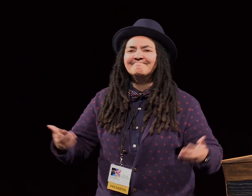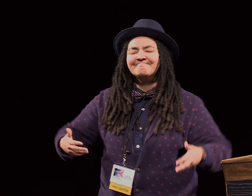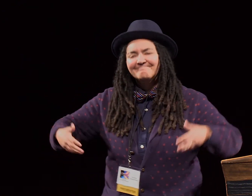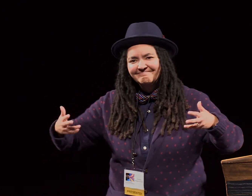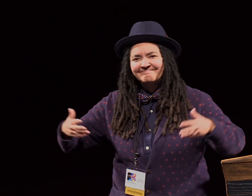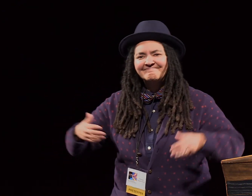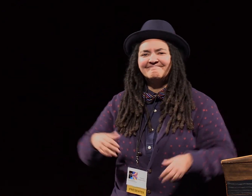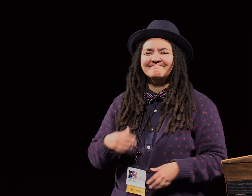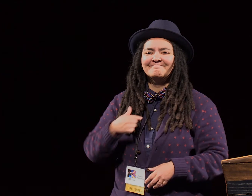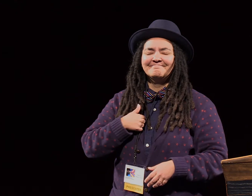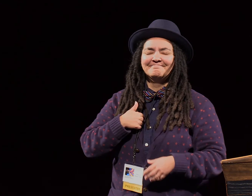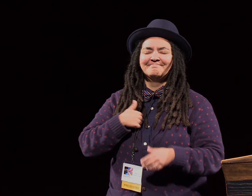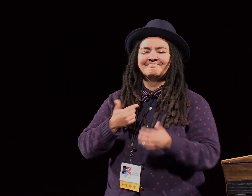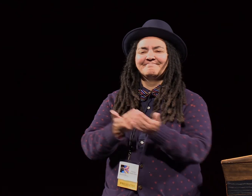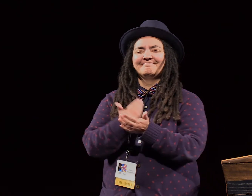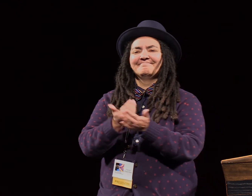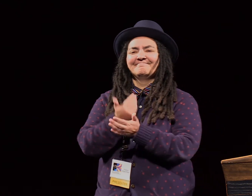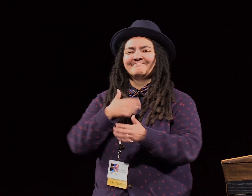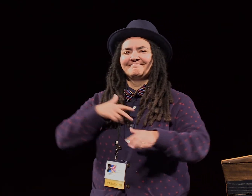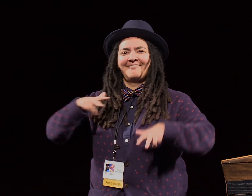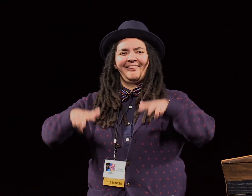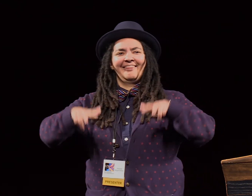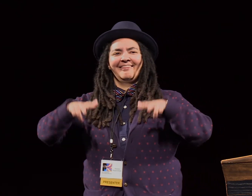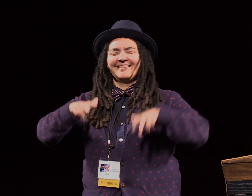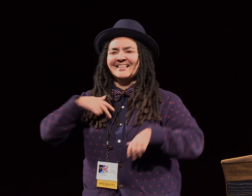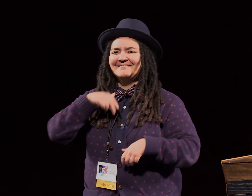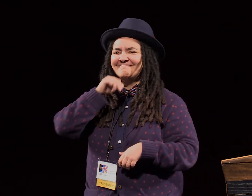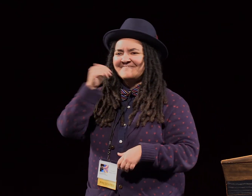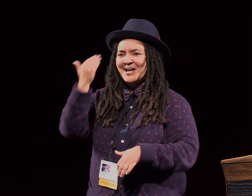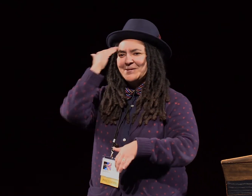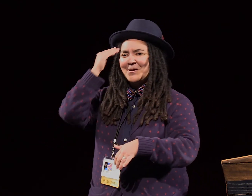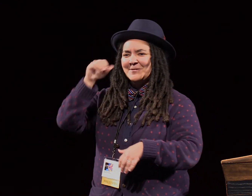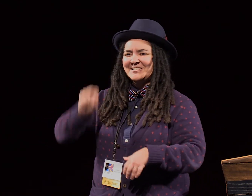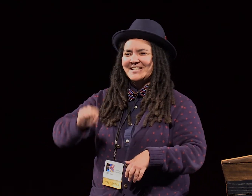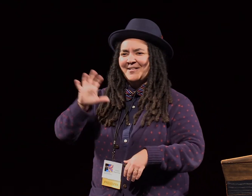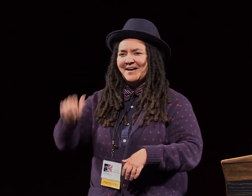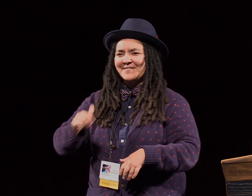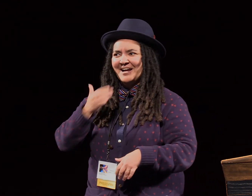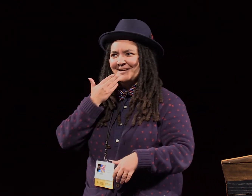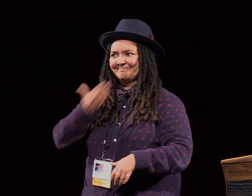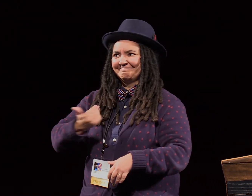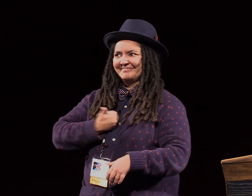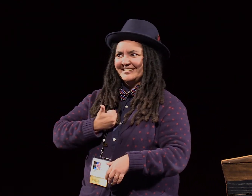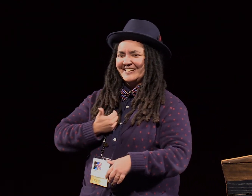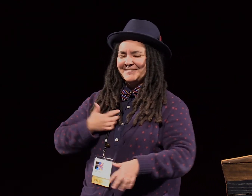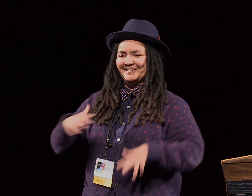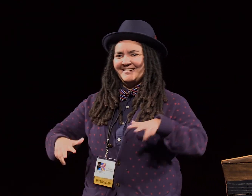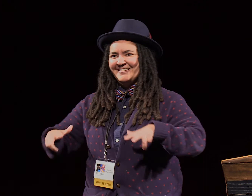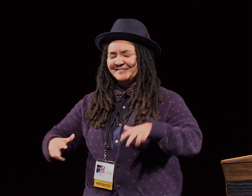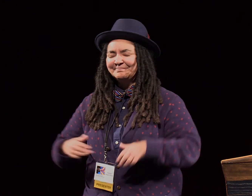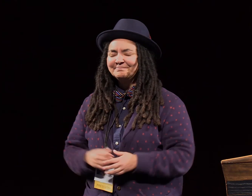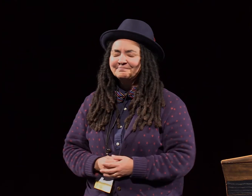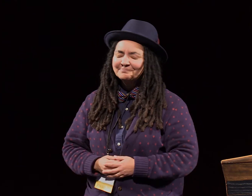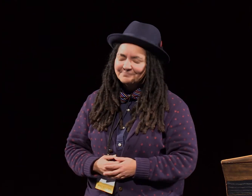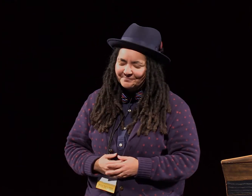And then one day someone said, "You should wear a tie," and I said, "OK," so, that was a new experience for me. It was awkward. I didn't know how to be myself